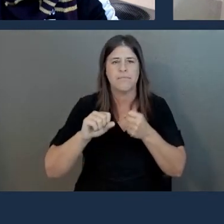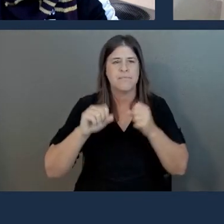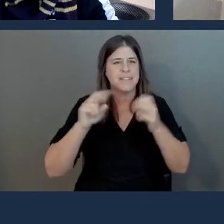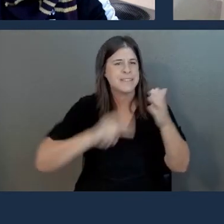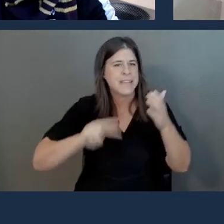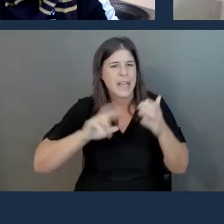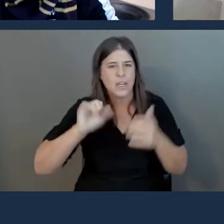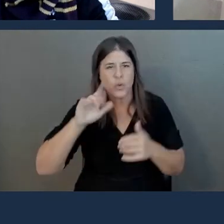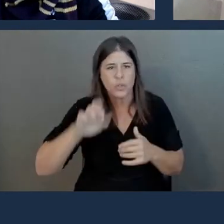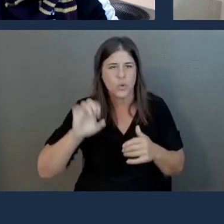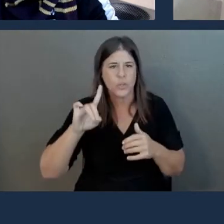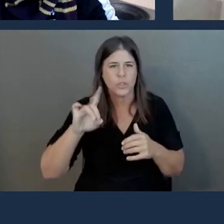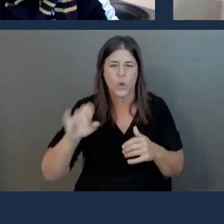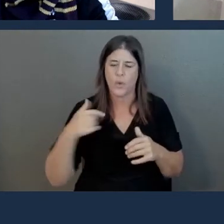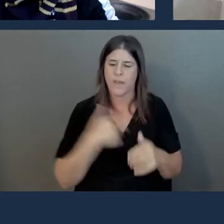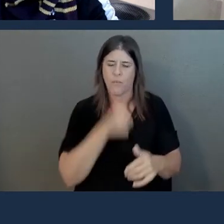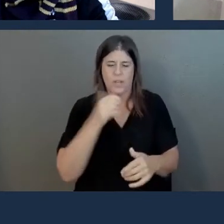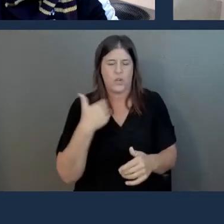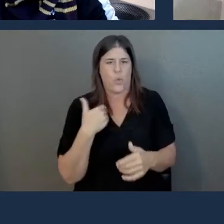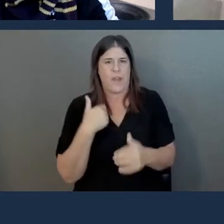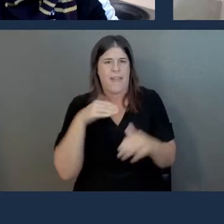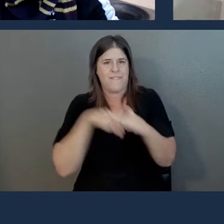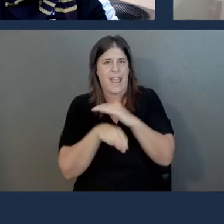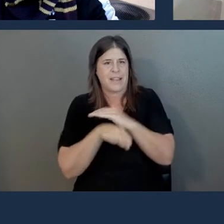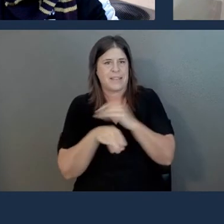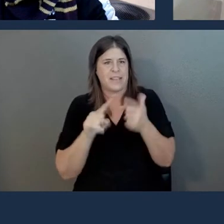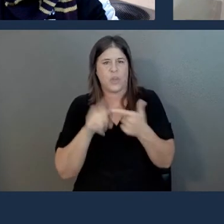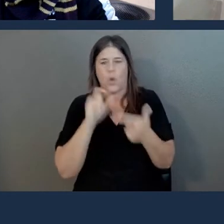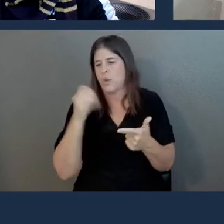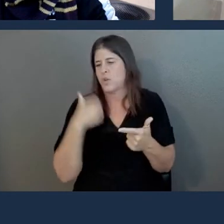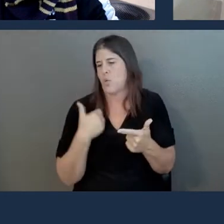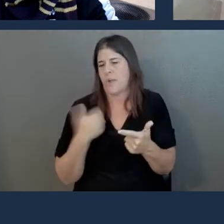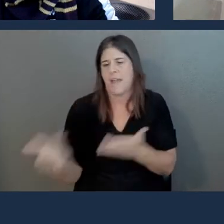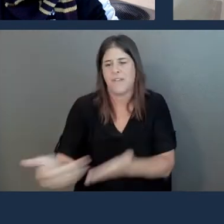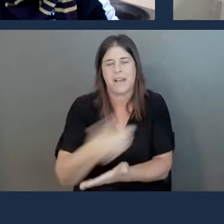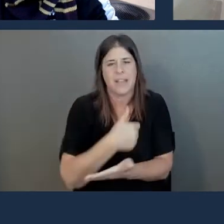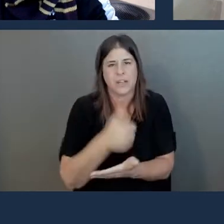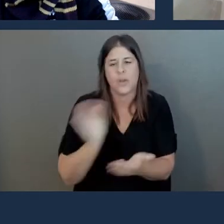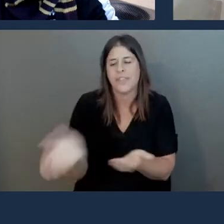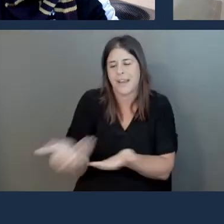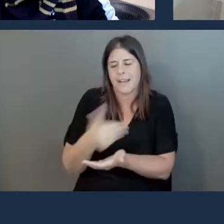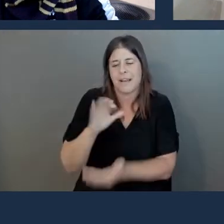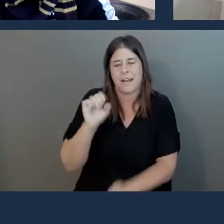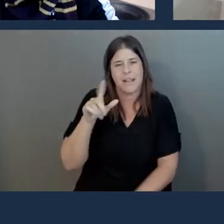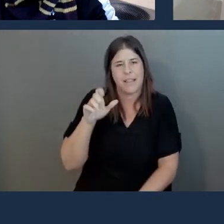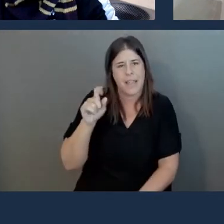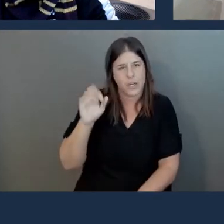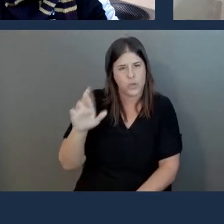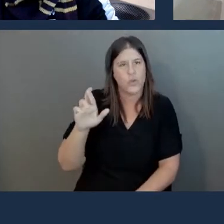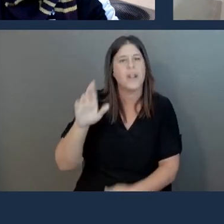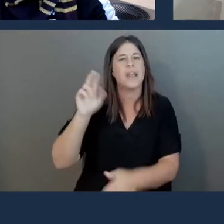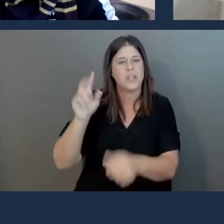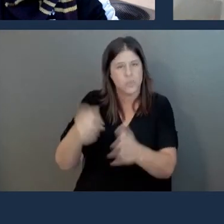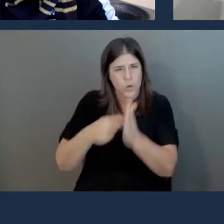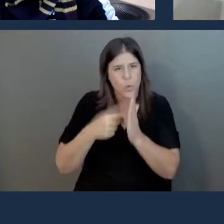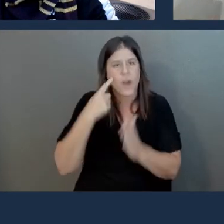or when we6 don't have a Collector deployed, the Collector is the one thing that's from the source code analysis. So, if you go down the route of data import